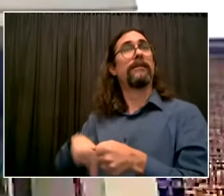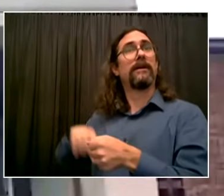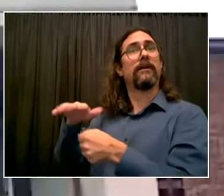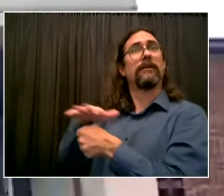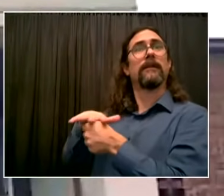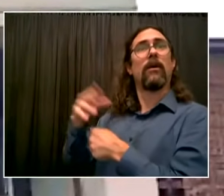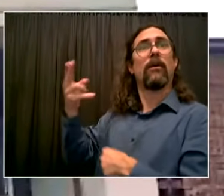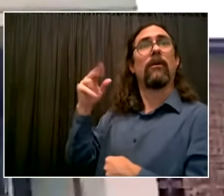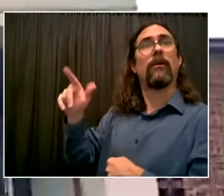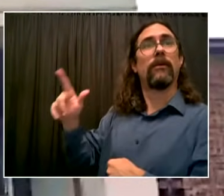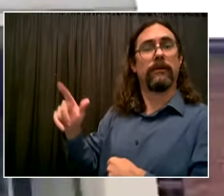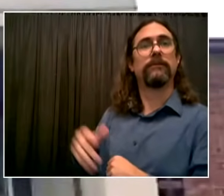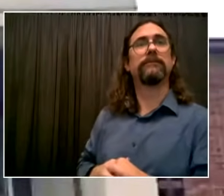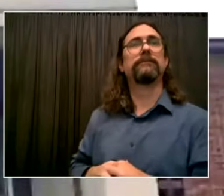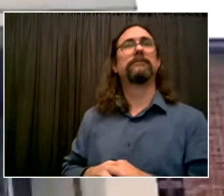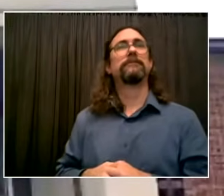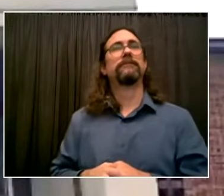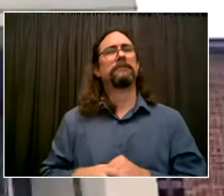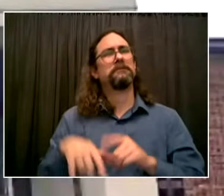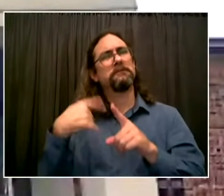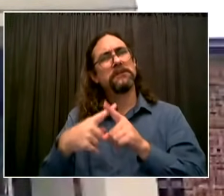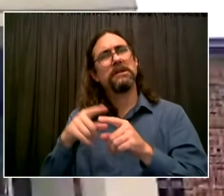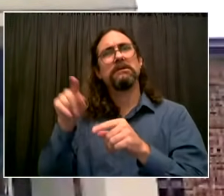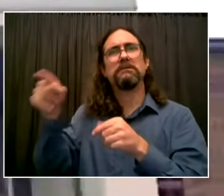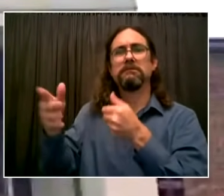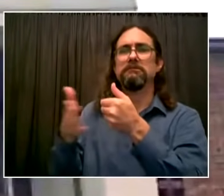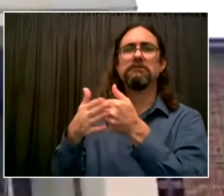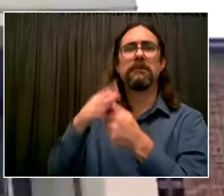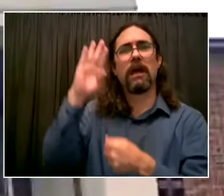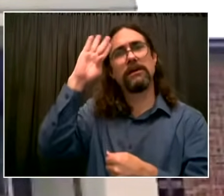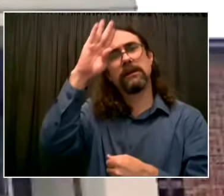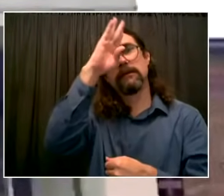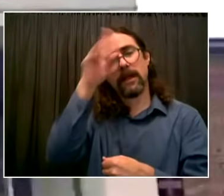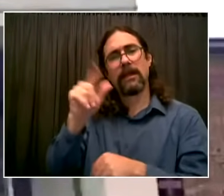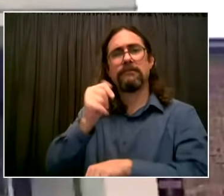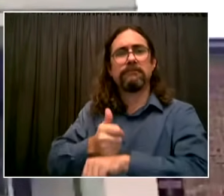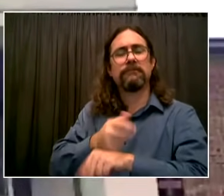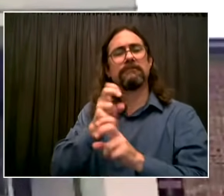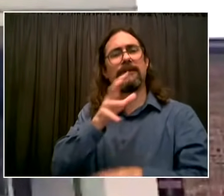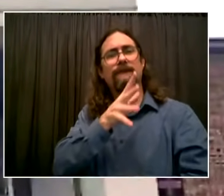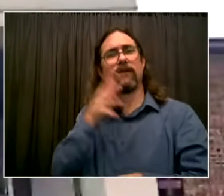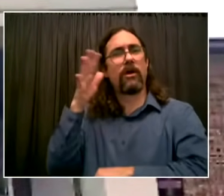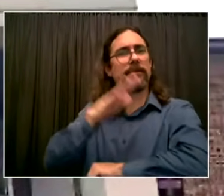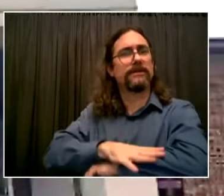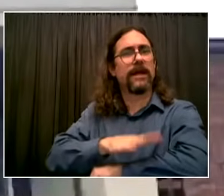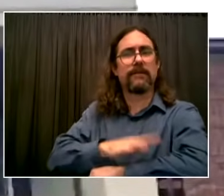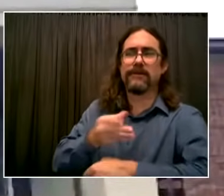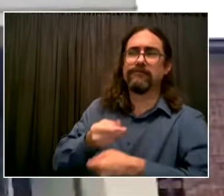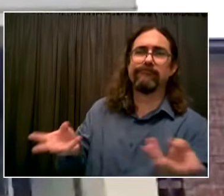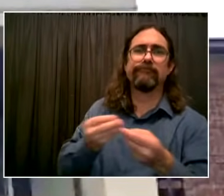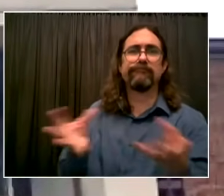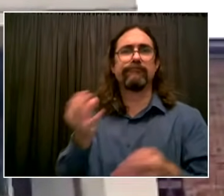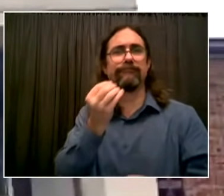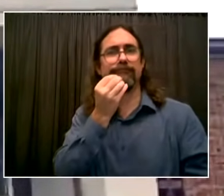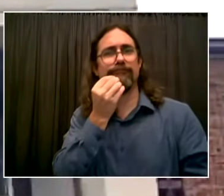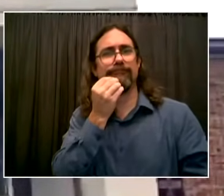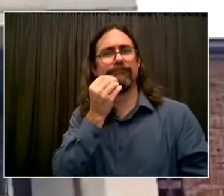HOSPITLA. I'M VRYE, VERY, VERY EXCITED. NOW BECAUSE OF COVID WE ARE THE GLAREST CULTURAL